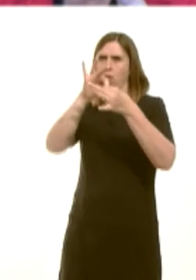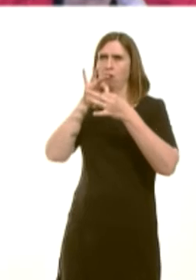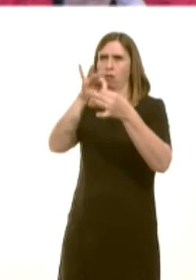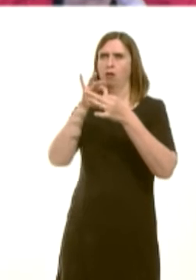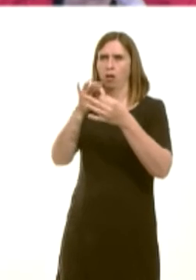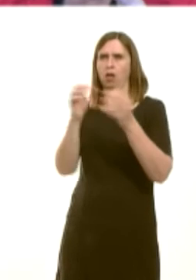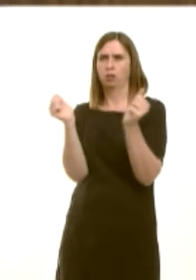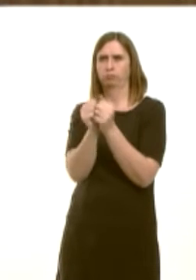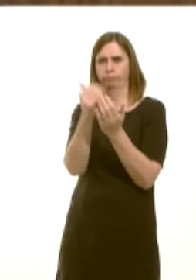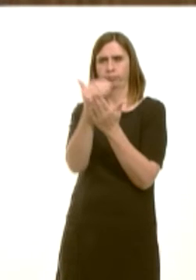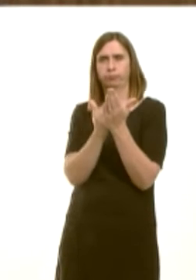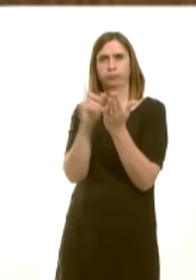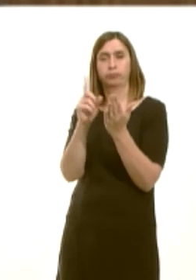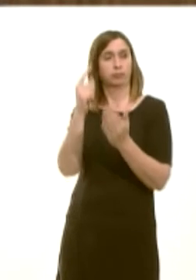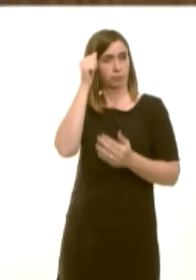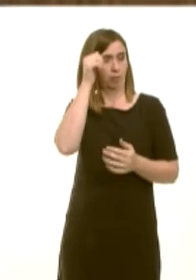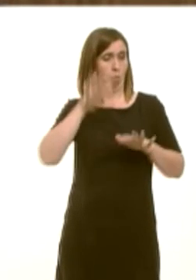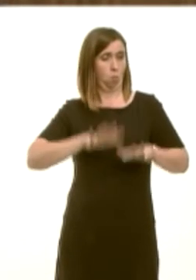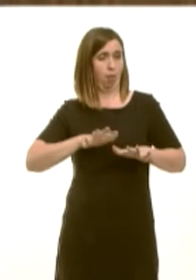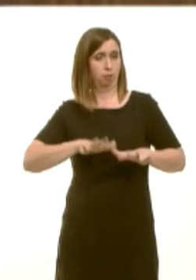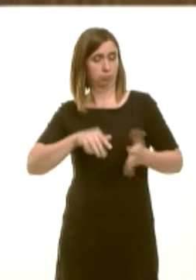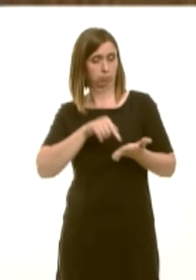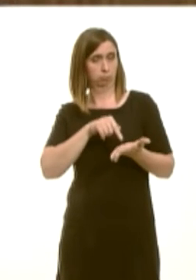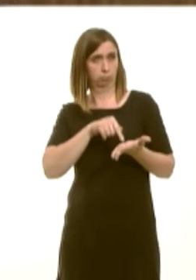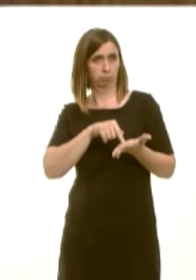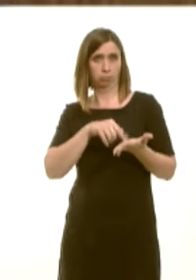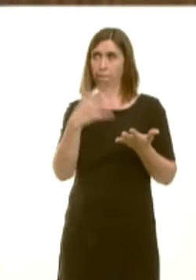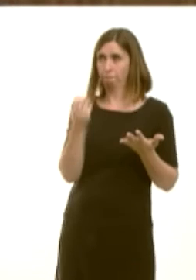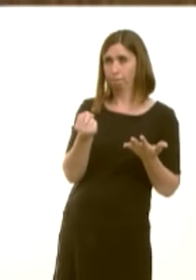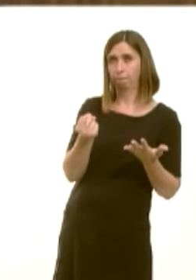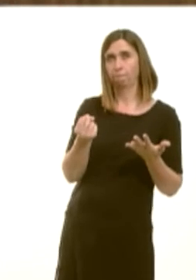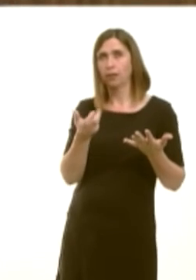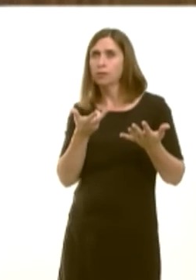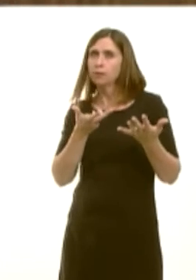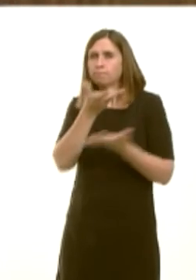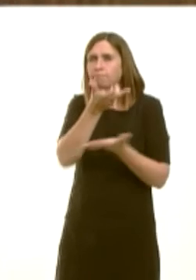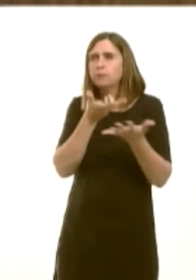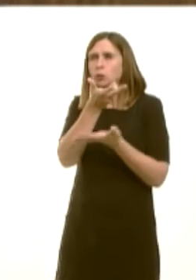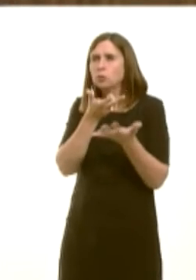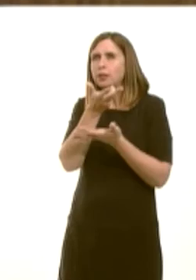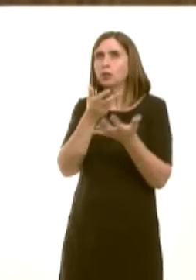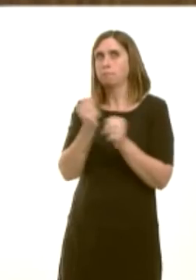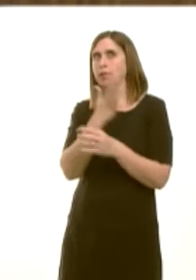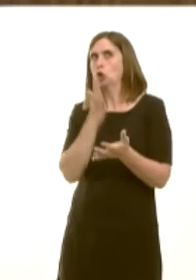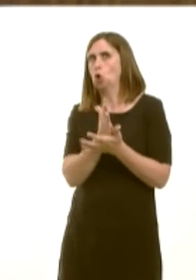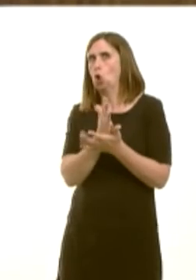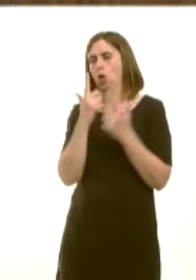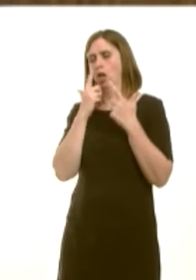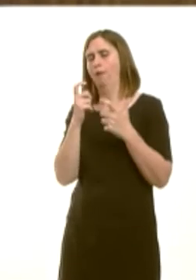given the significance of trade to the Welsh economy and the potential wider implications of the negotiations on public services. William Graham: Thank you for your answer,